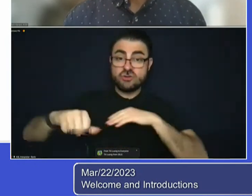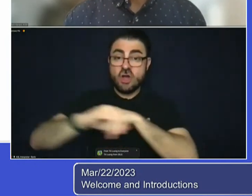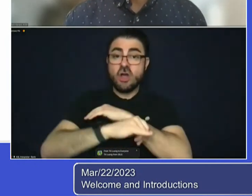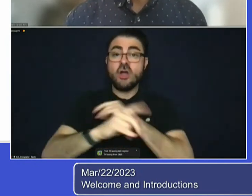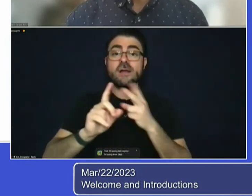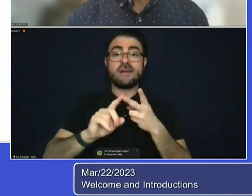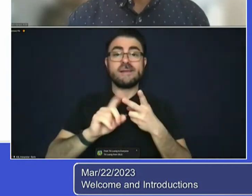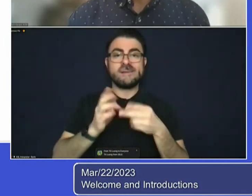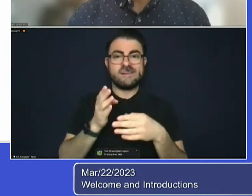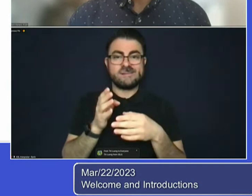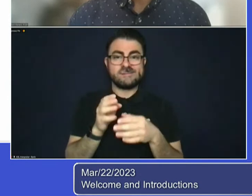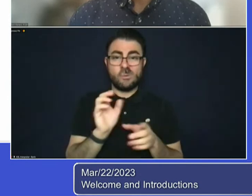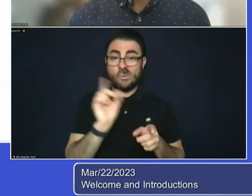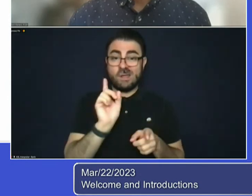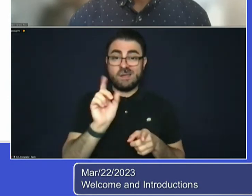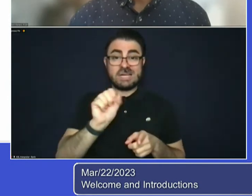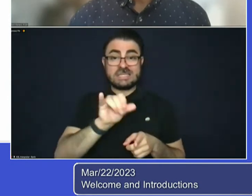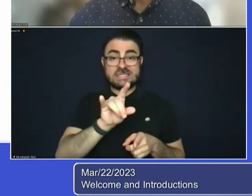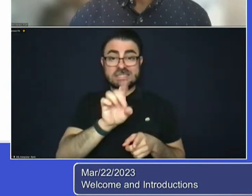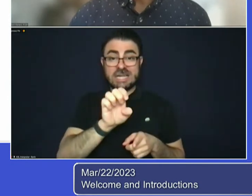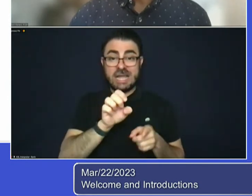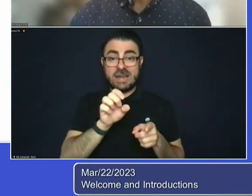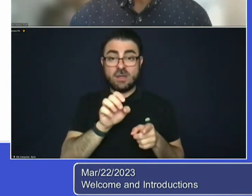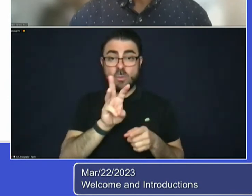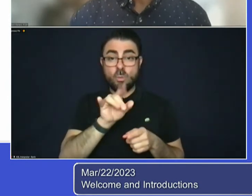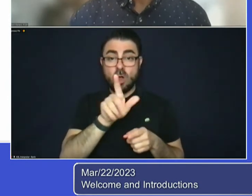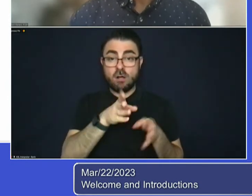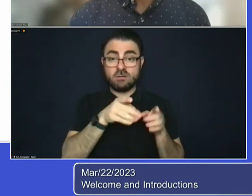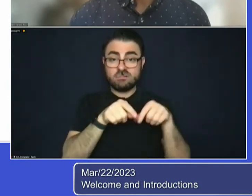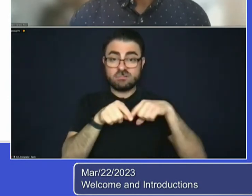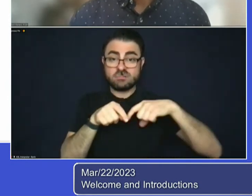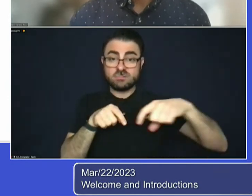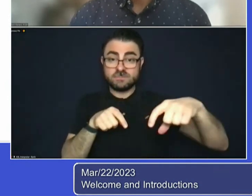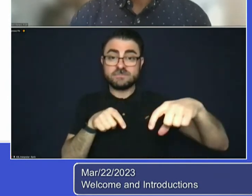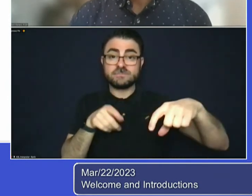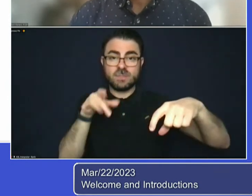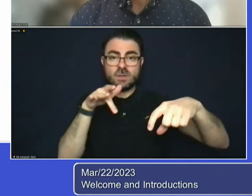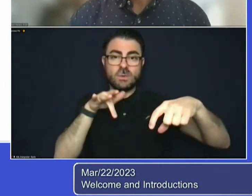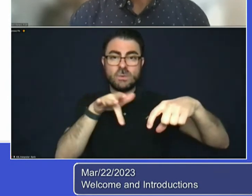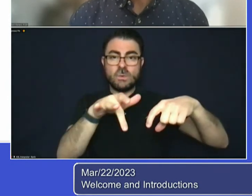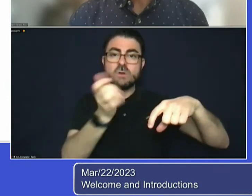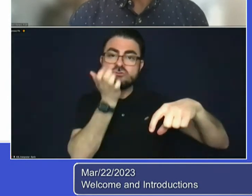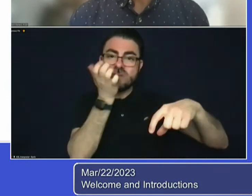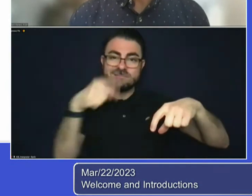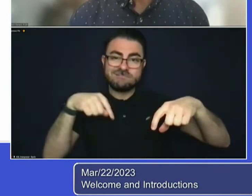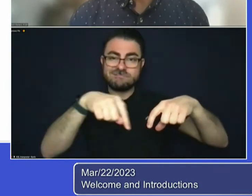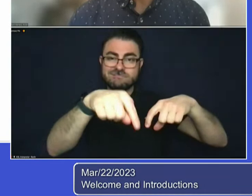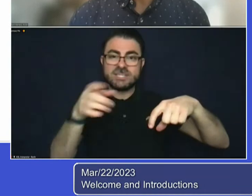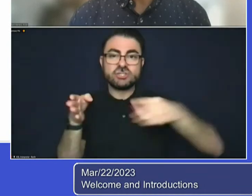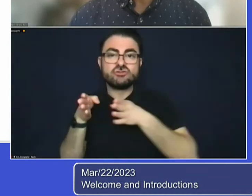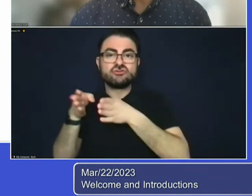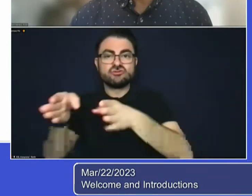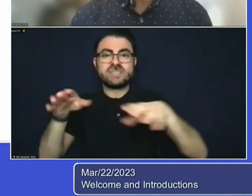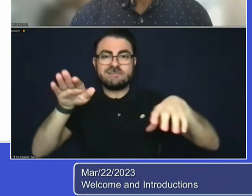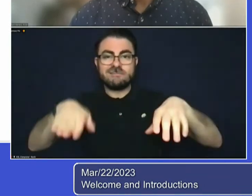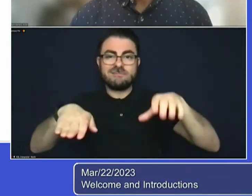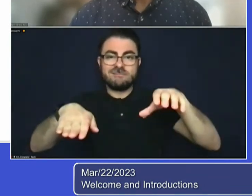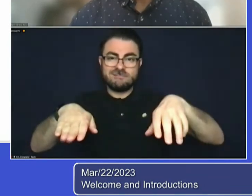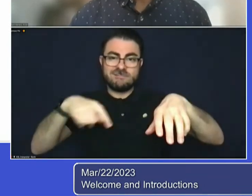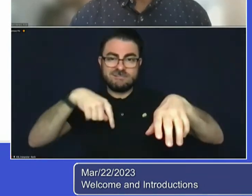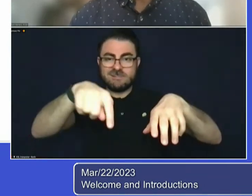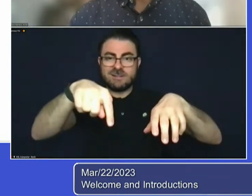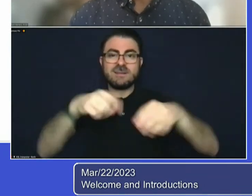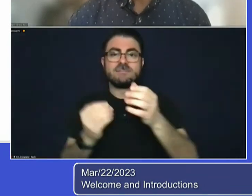IN OUR FRONT YARDS AND THE AREA